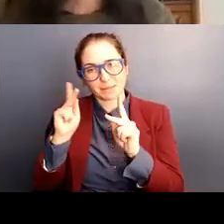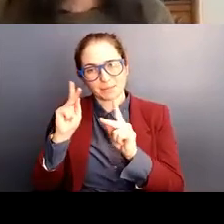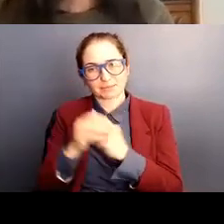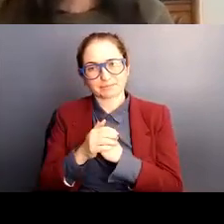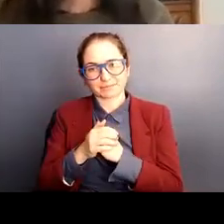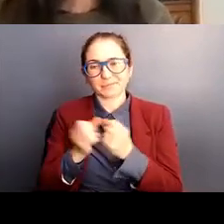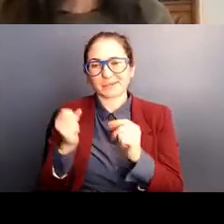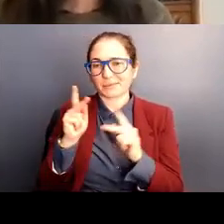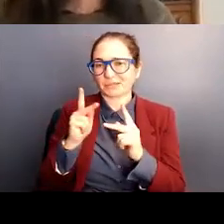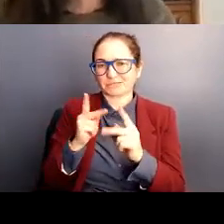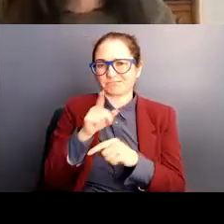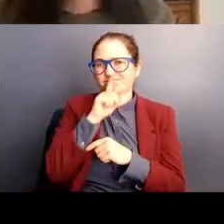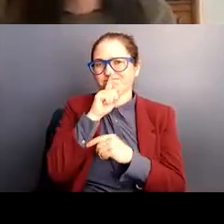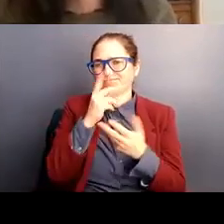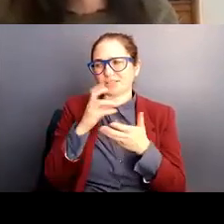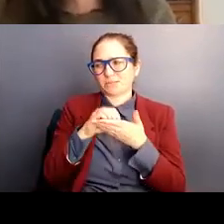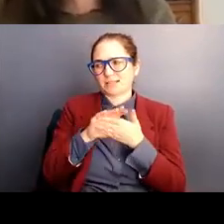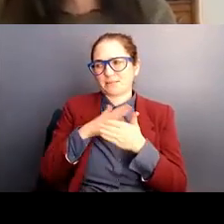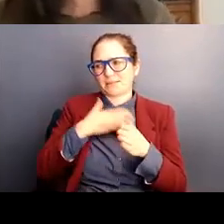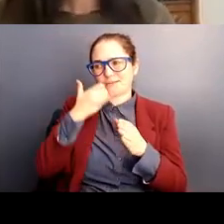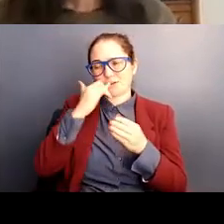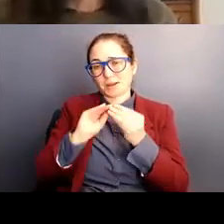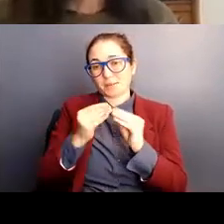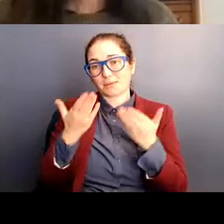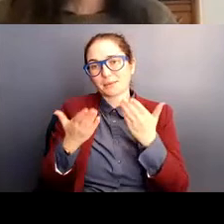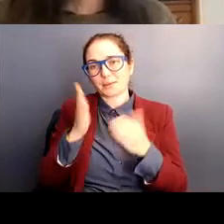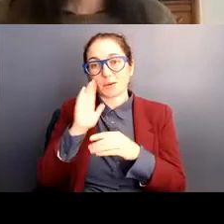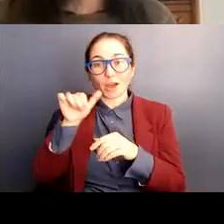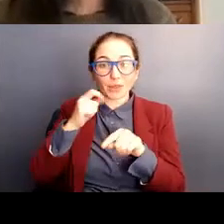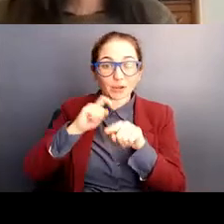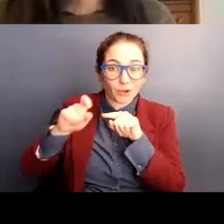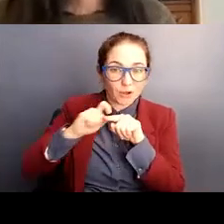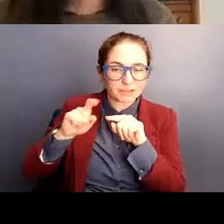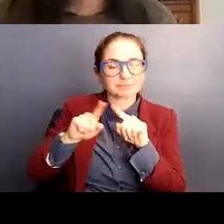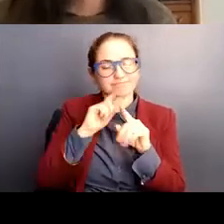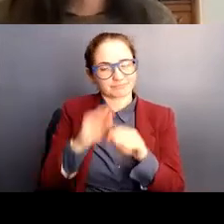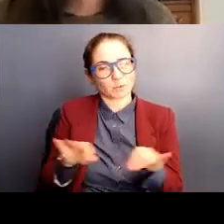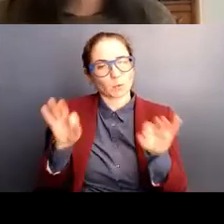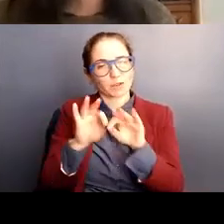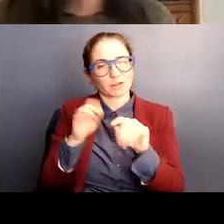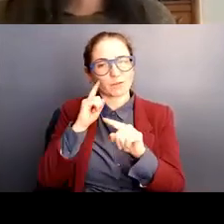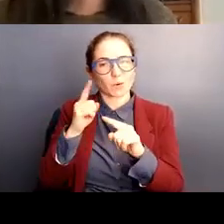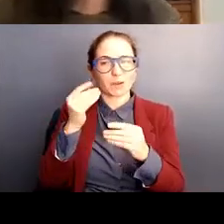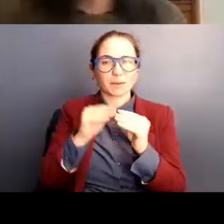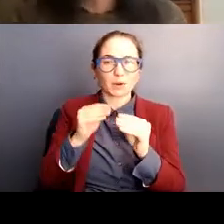to put phone numbers for things. You may get other calls. But it's definitely worth it for that older audience member or for that